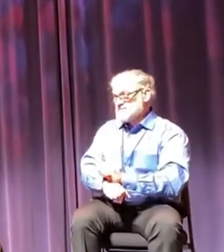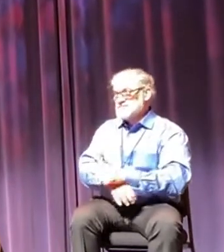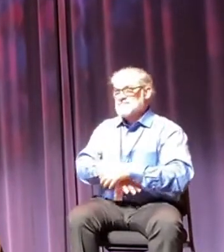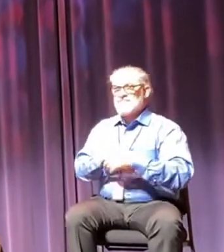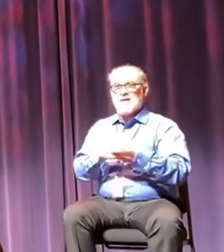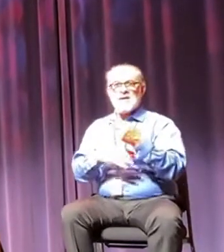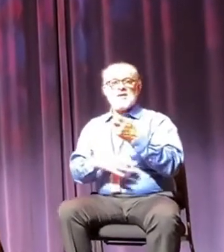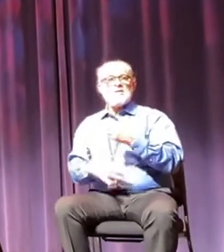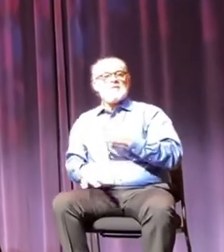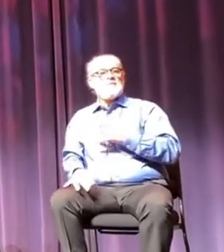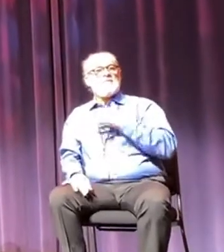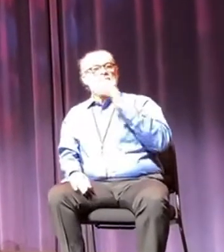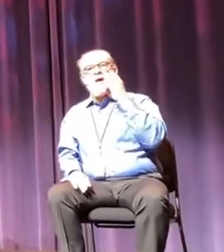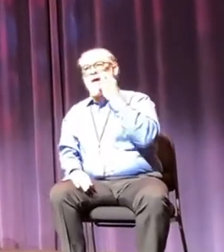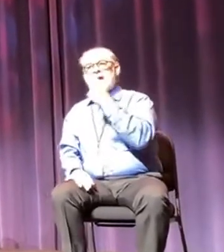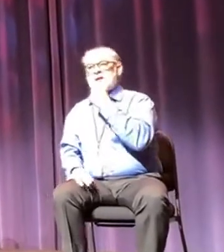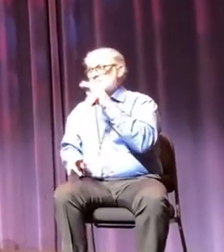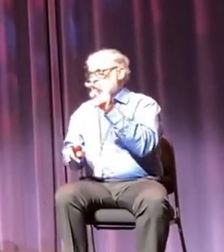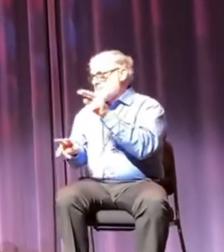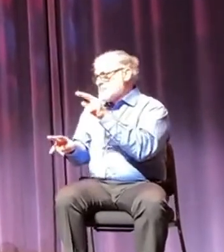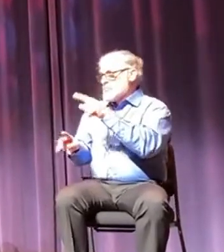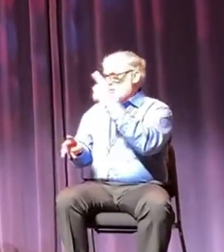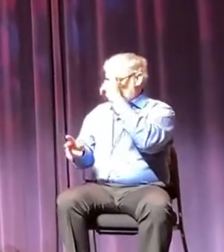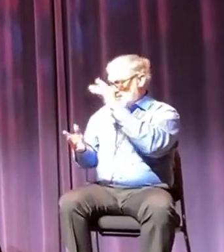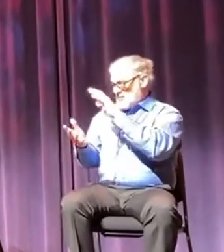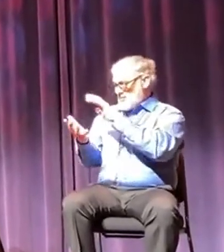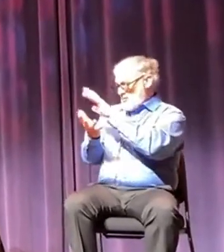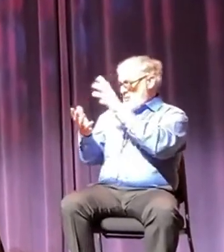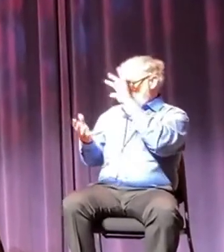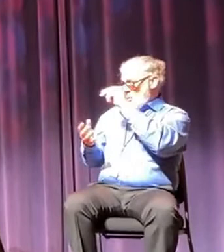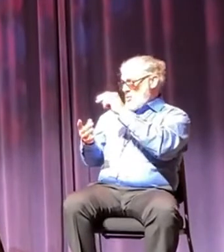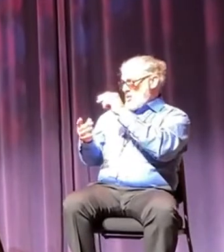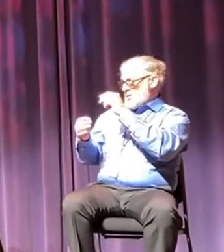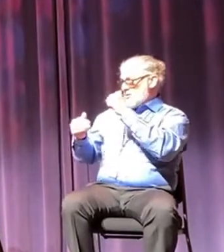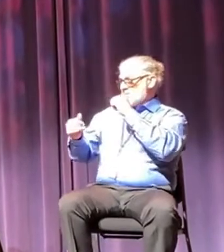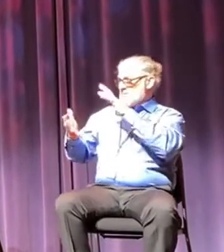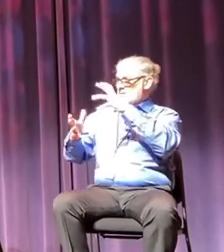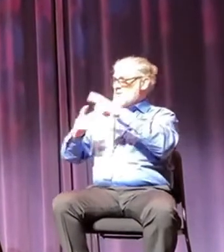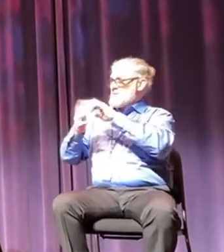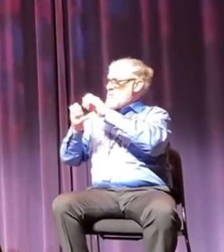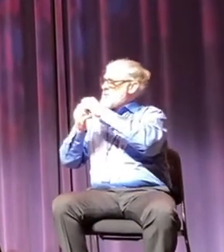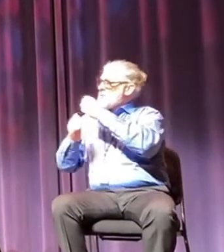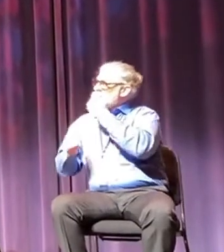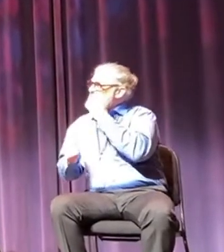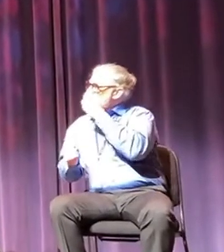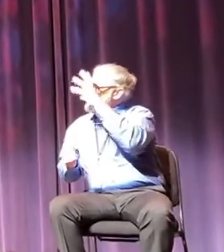He felt their eyes sliver to his confused body. Boy bested by lipstick, boy with flowers,